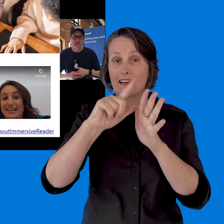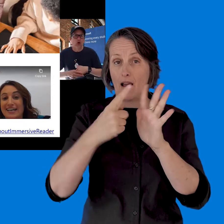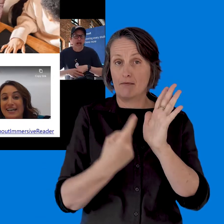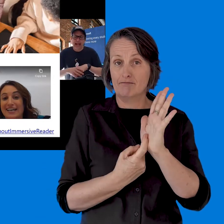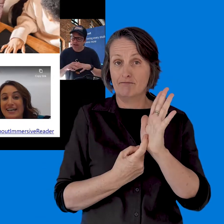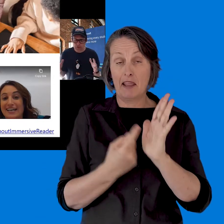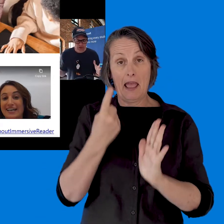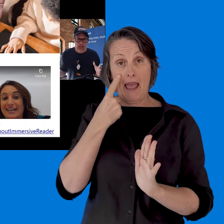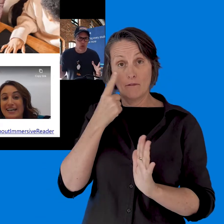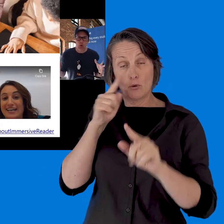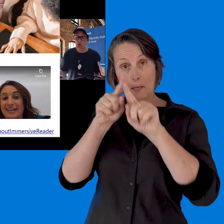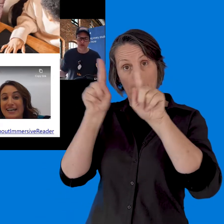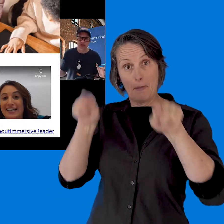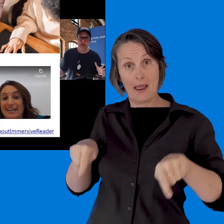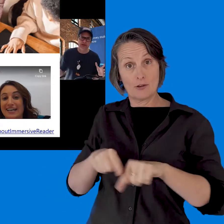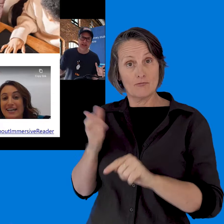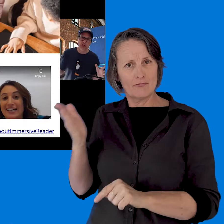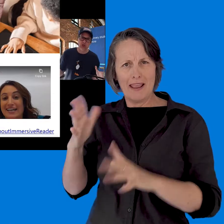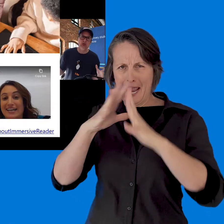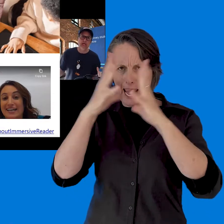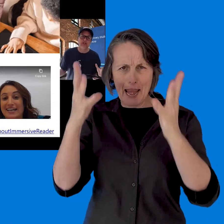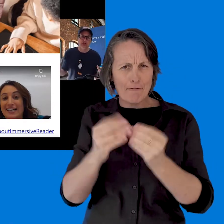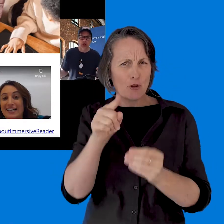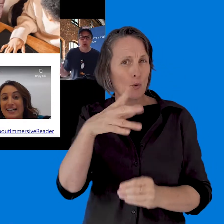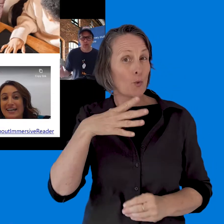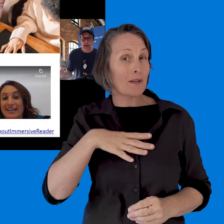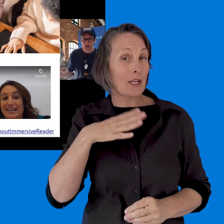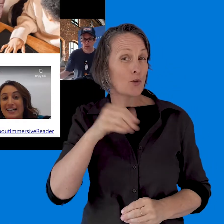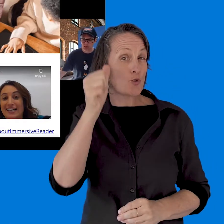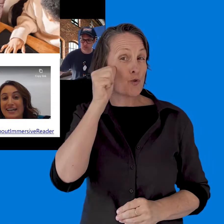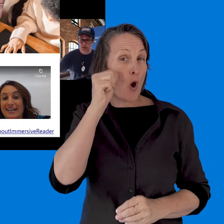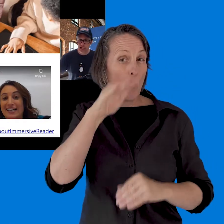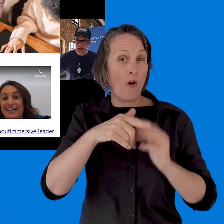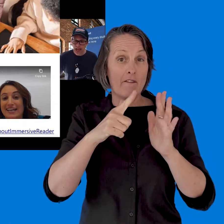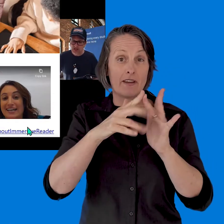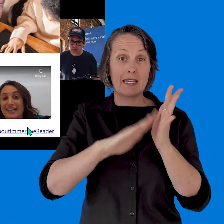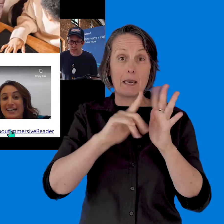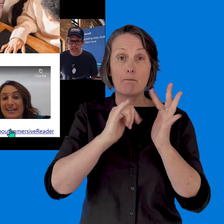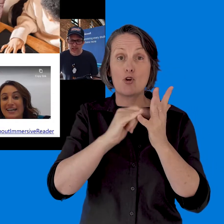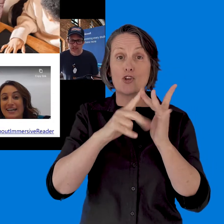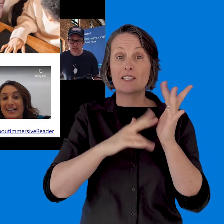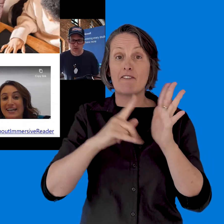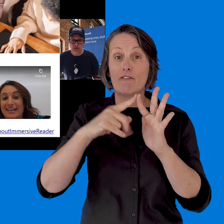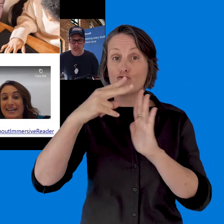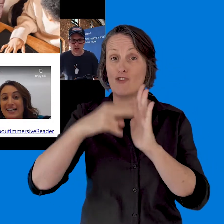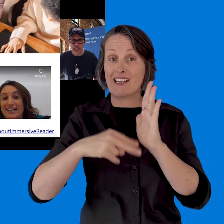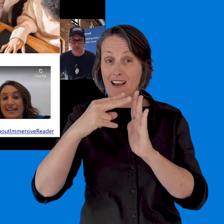It's got everything or almost everything that you need to know about immersive reader. And so the link is here on the slides.